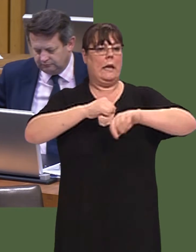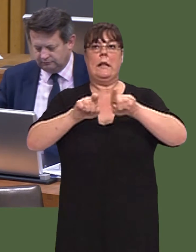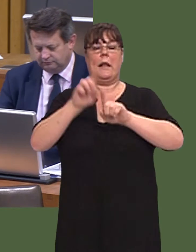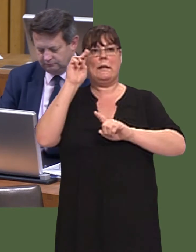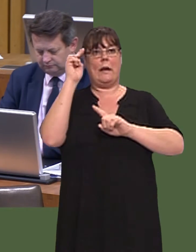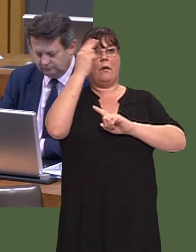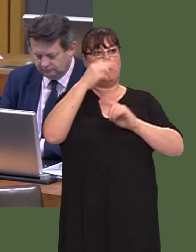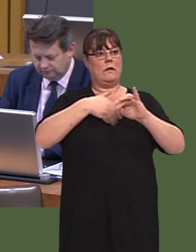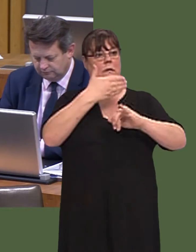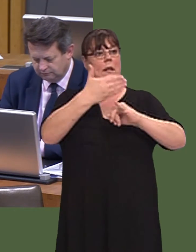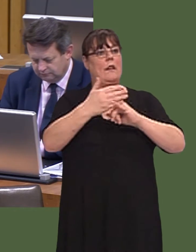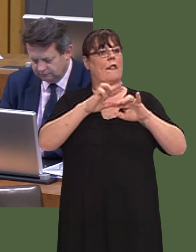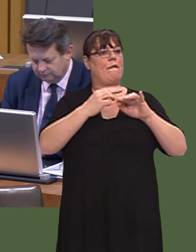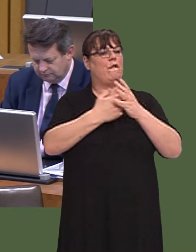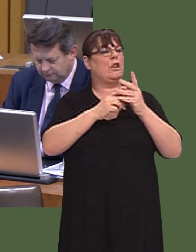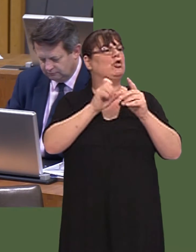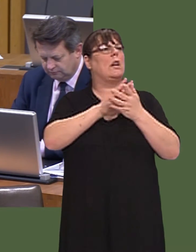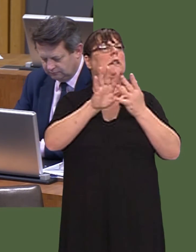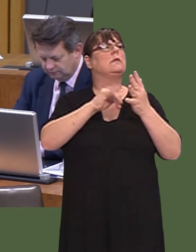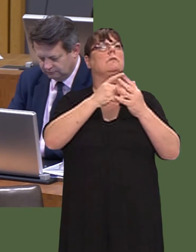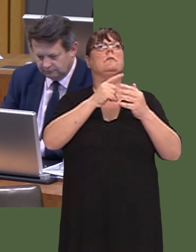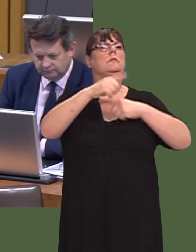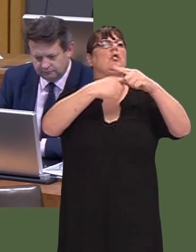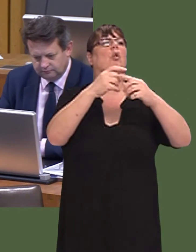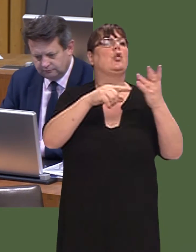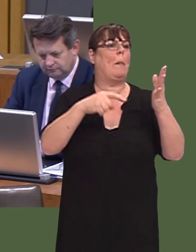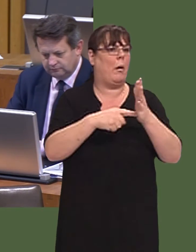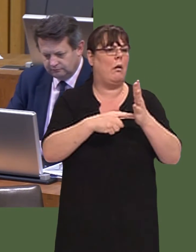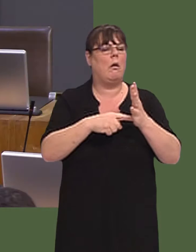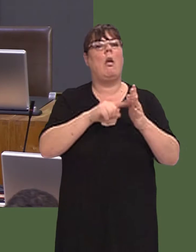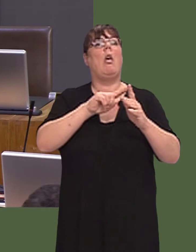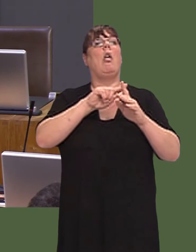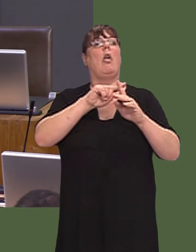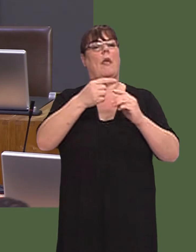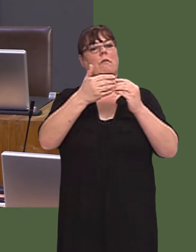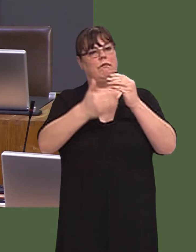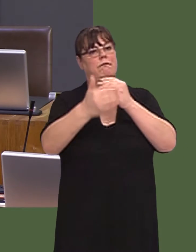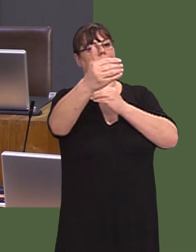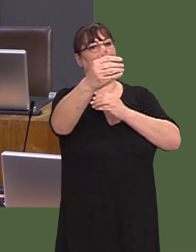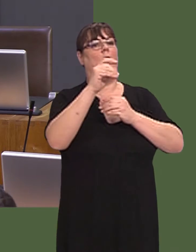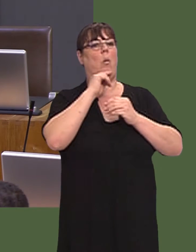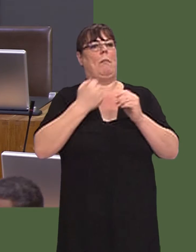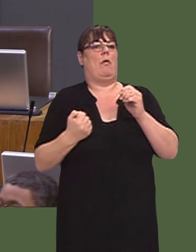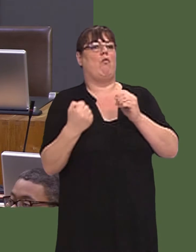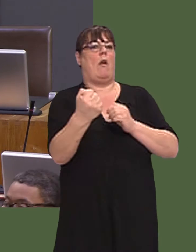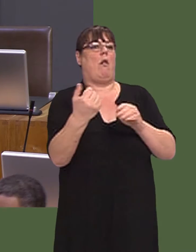until the end of the franchise in October of next year, and after that date the services will be provided by the rail operator.